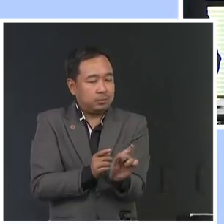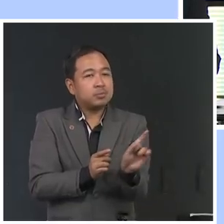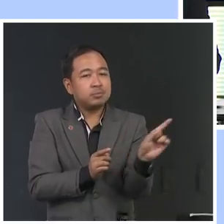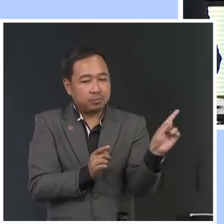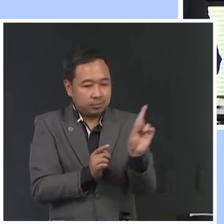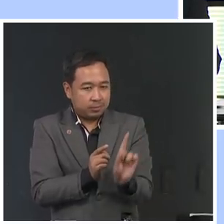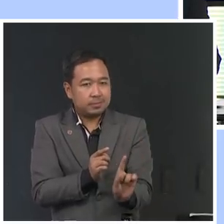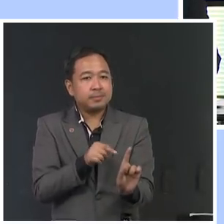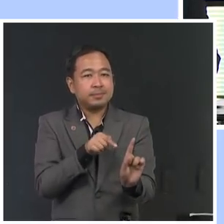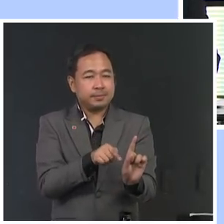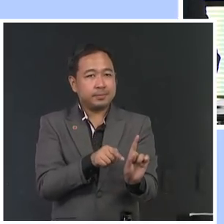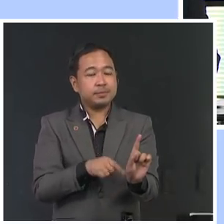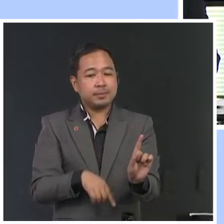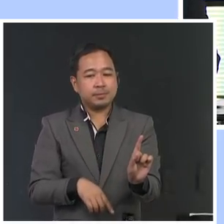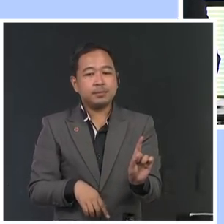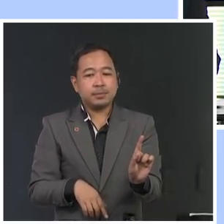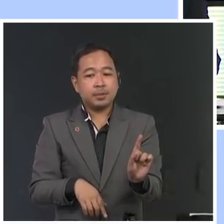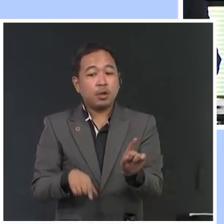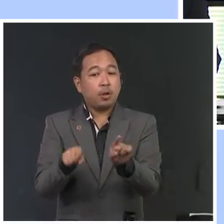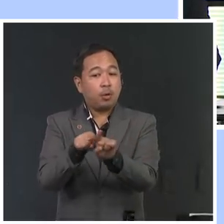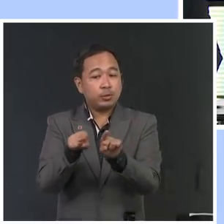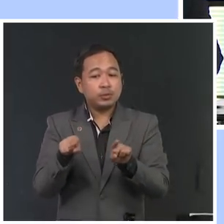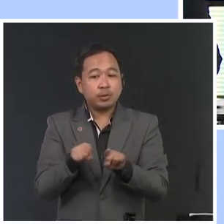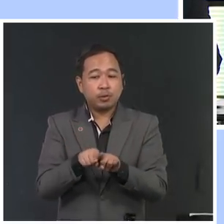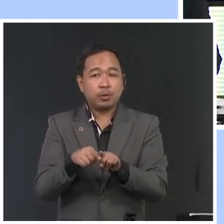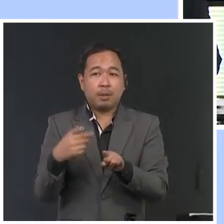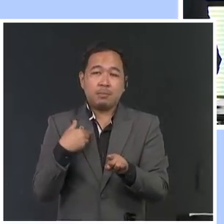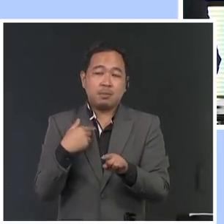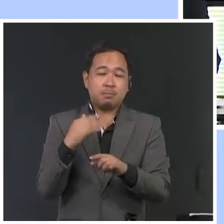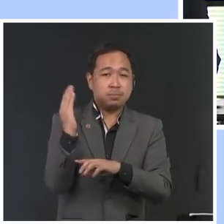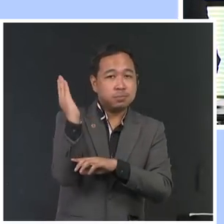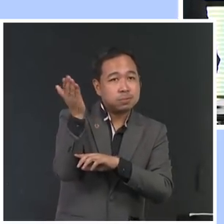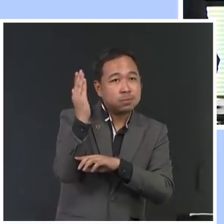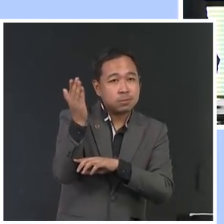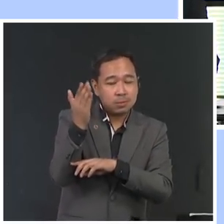So, for example, we have our plenary session and our Prefecture assembly and we have our sign language interpreters